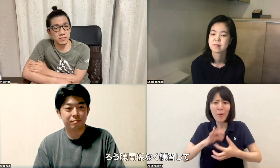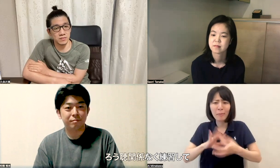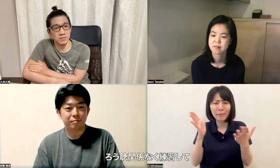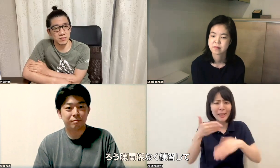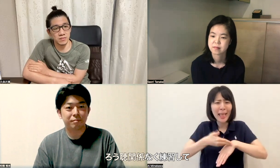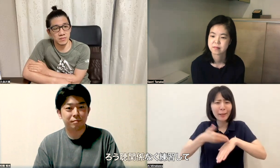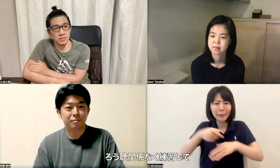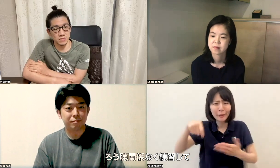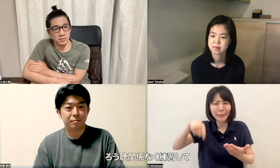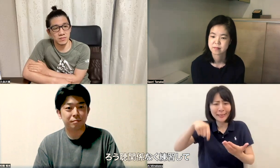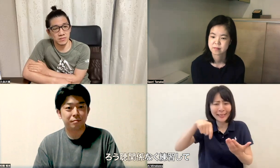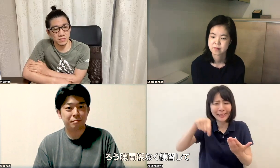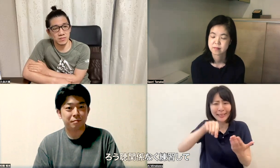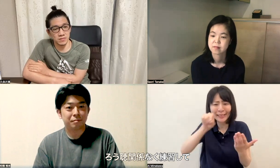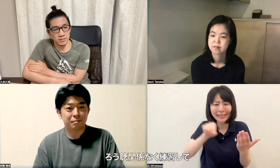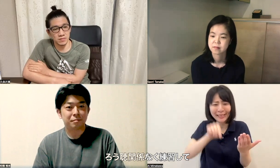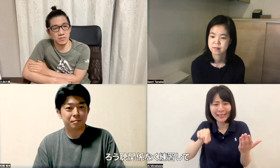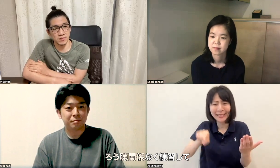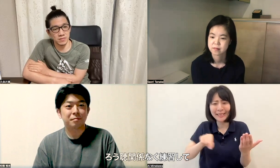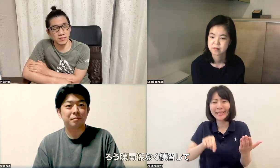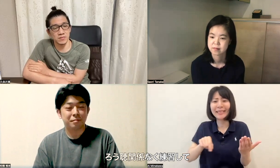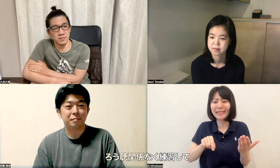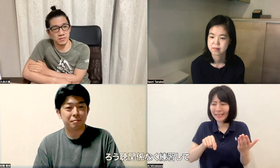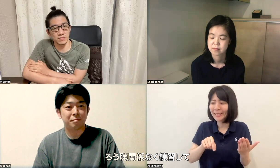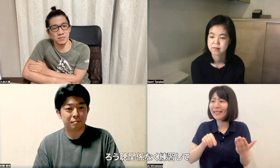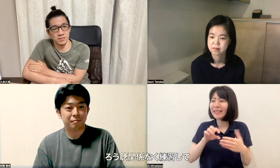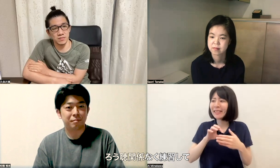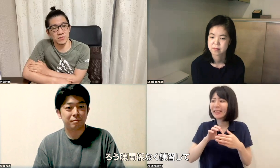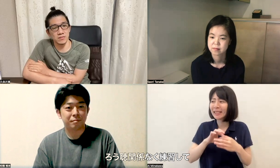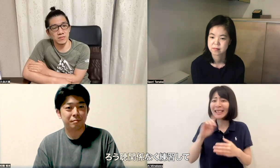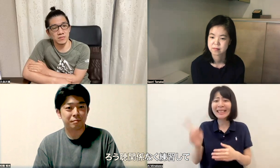We both deaf and hearing kids have to do this.